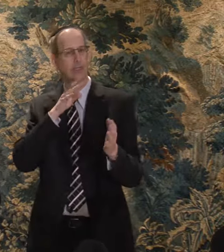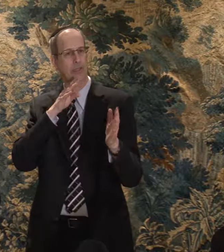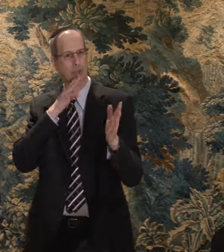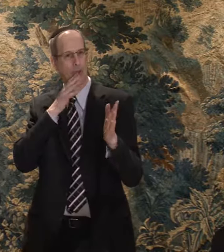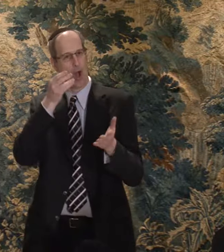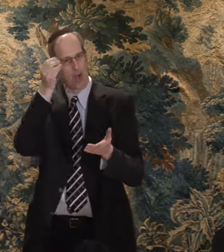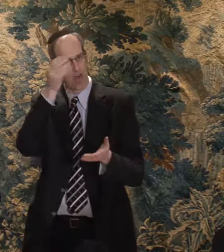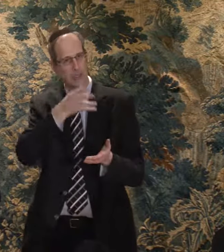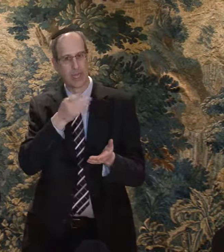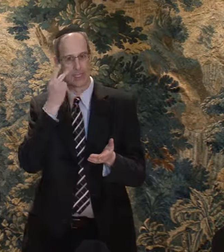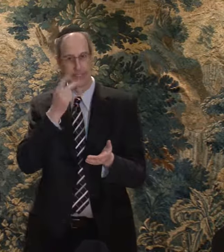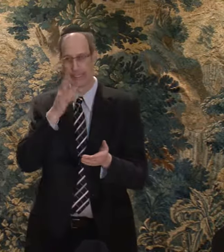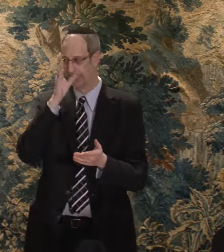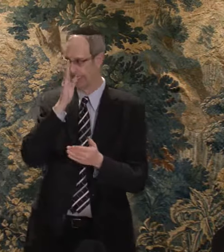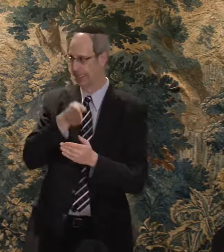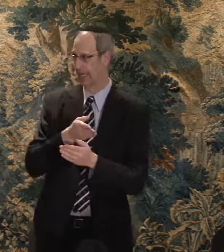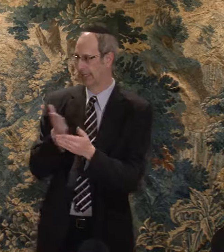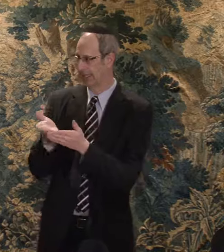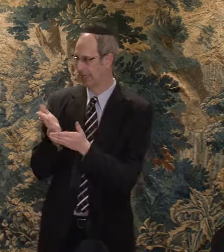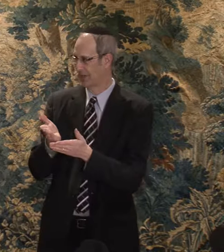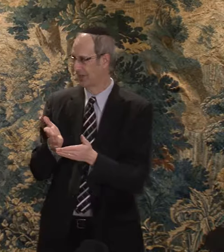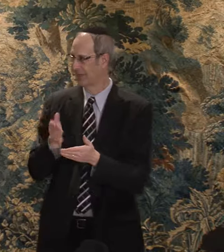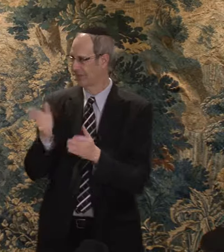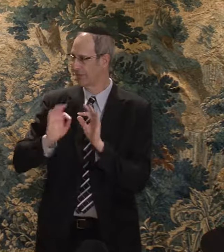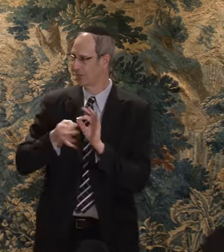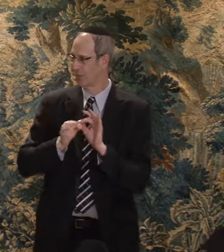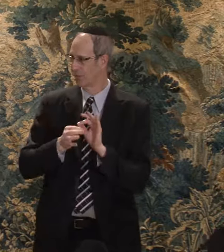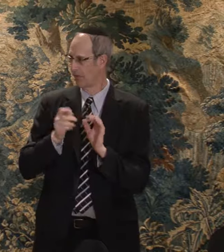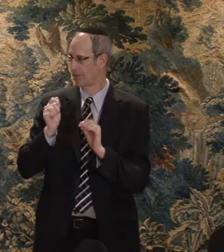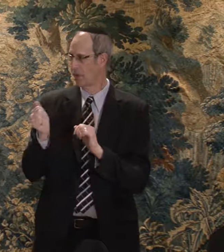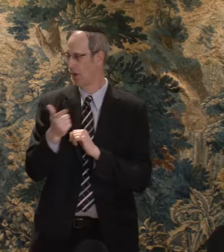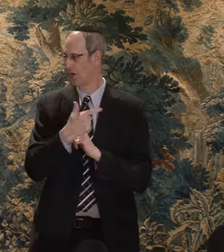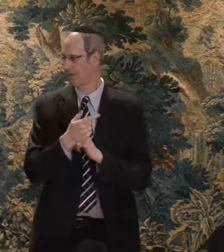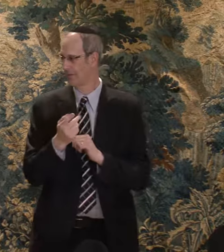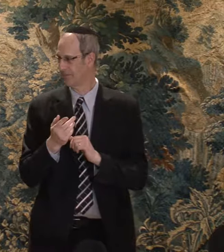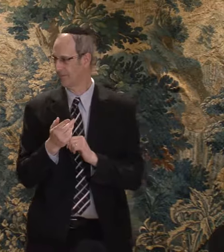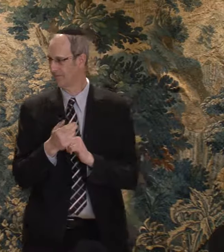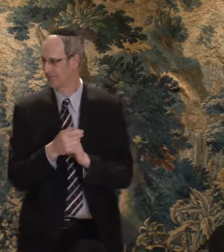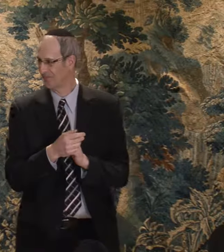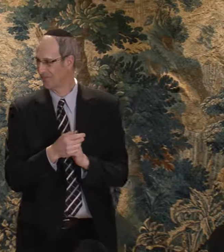Tzadik here he was the one who interpreted for everyone and I want to